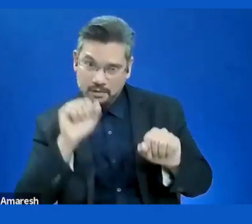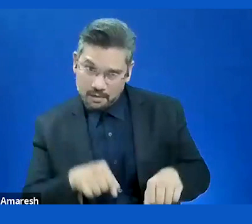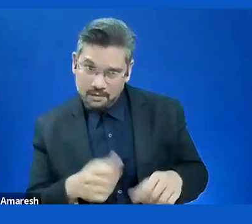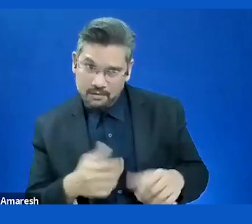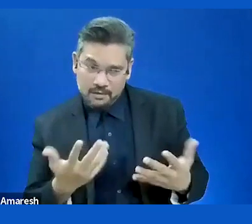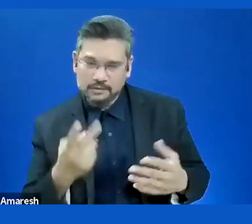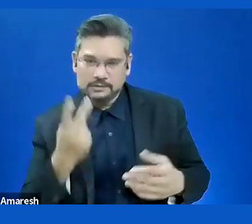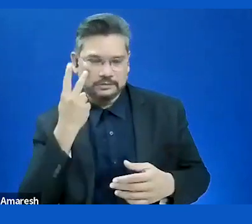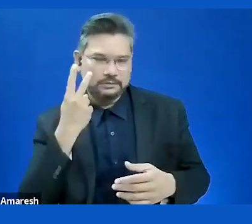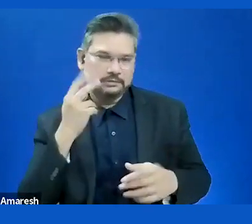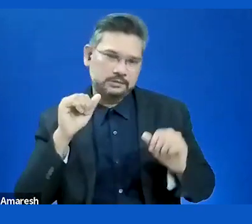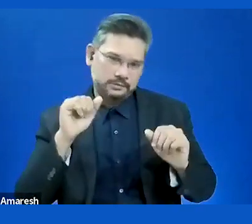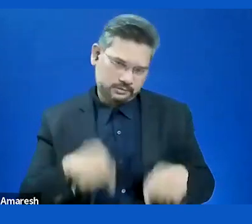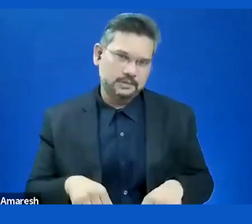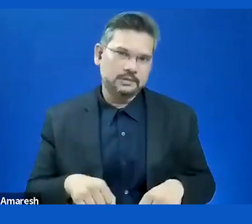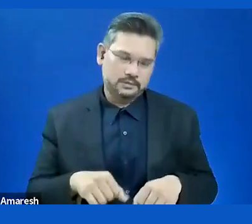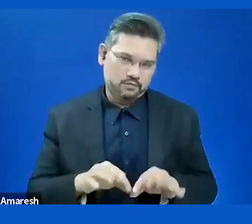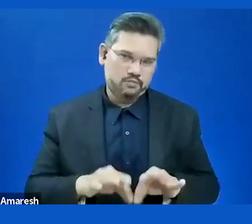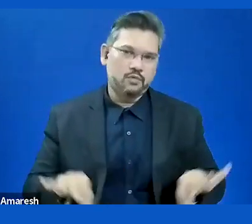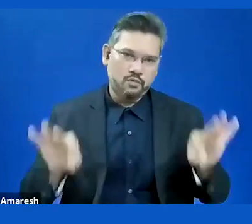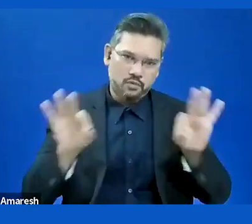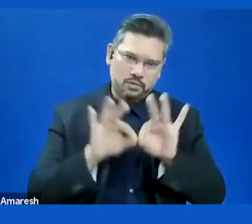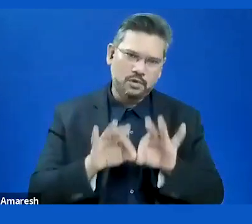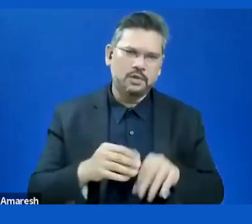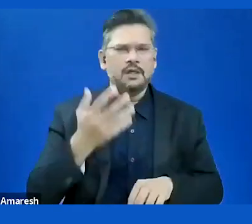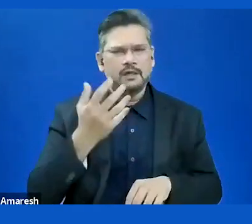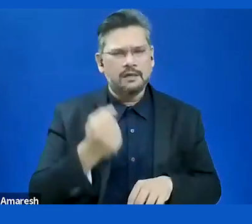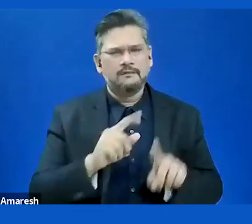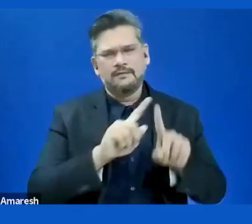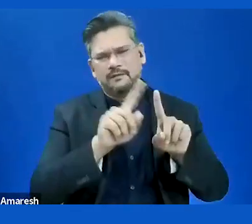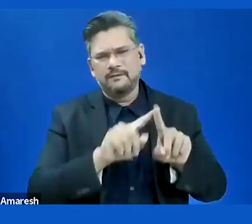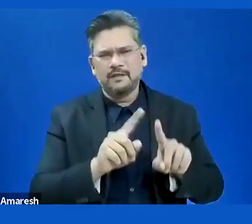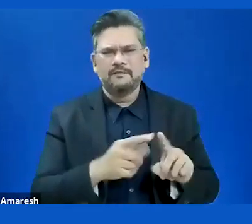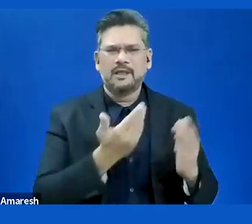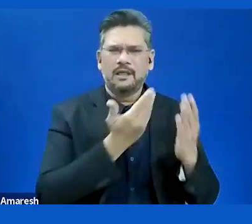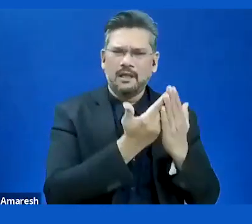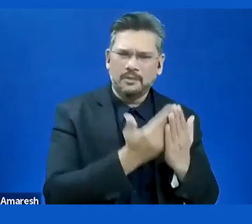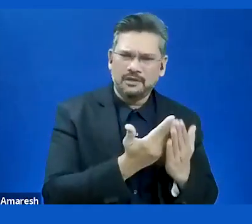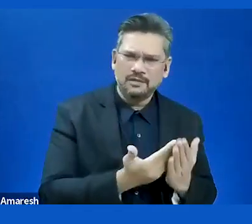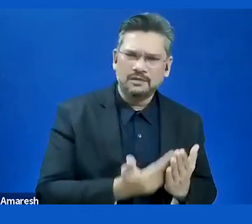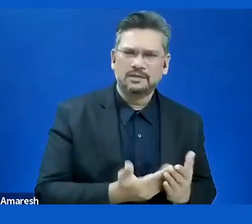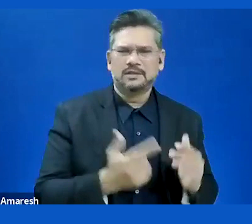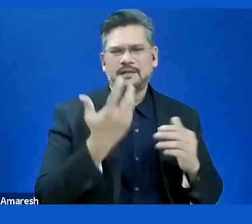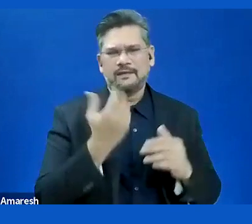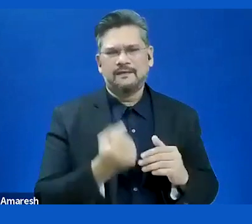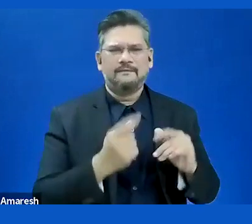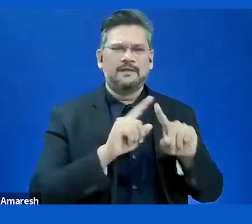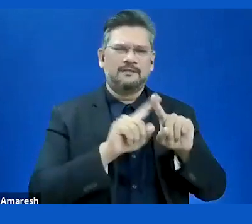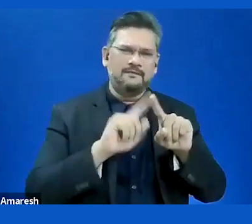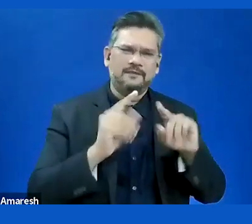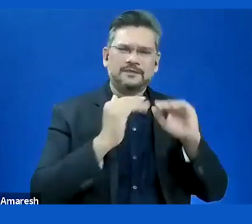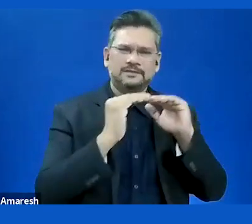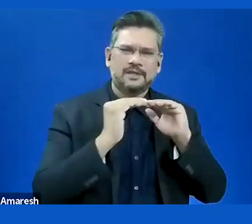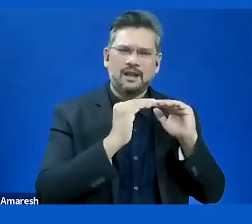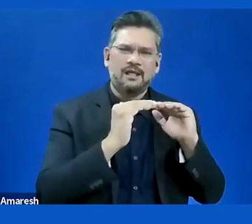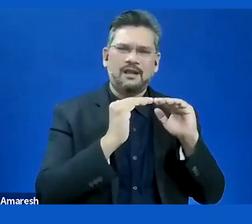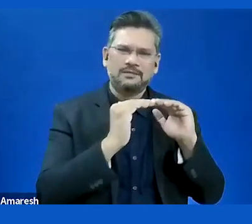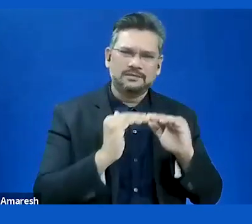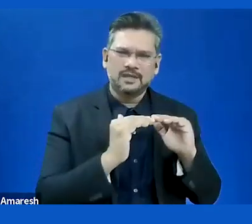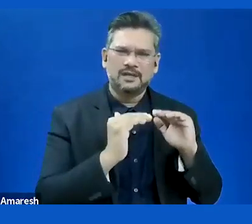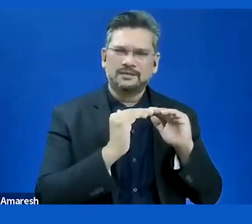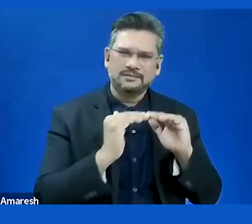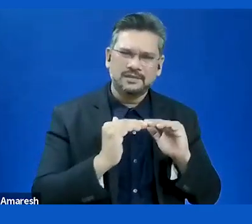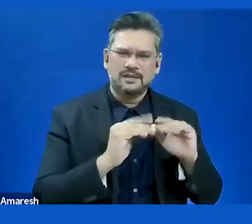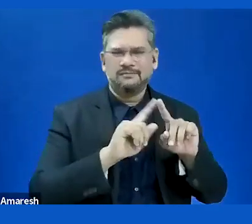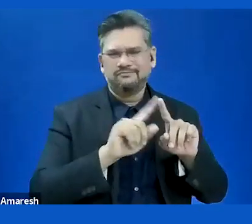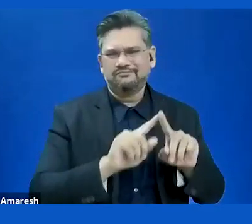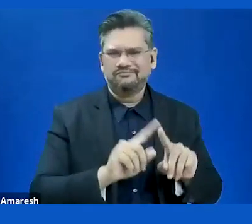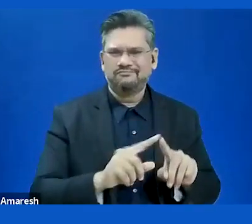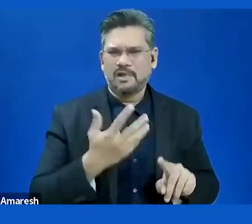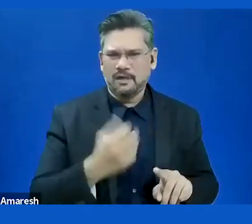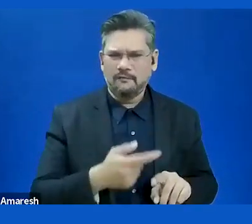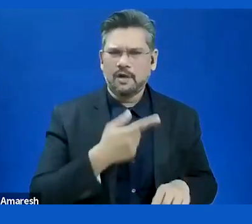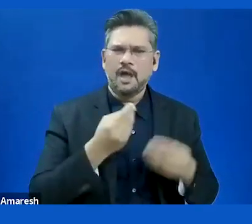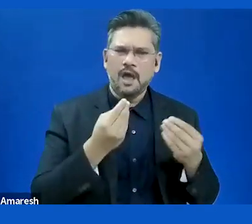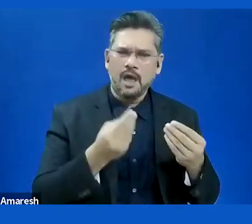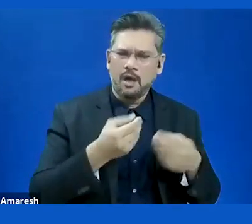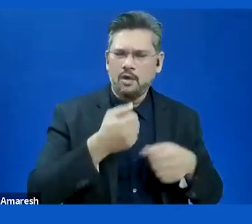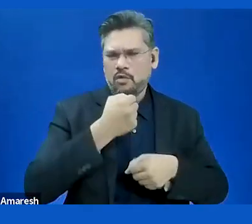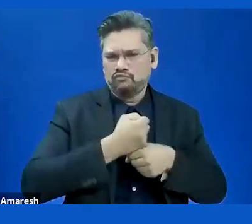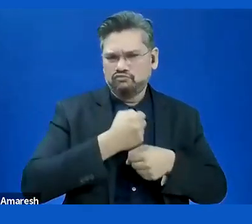of recommendations and standards that do include good practices or resources for understandability.